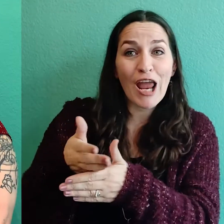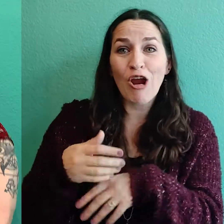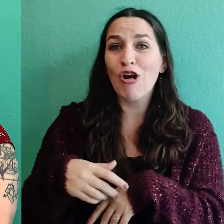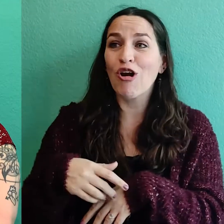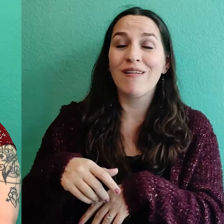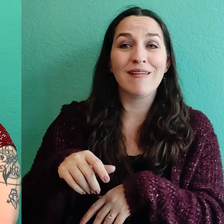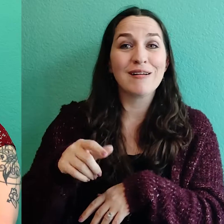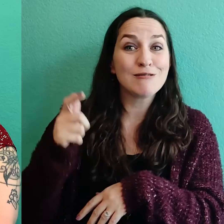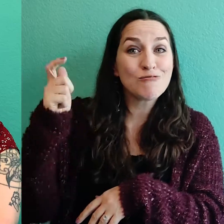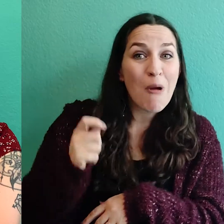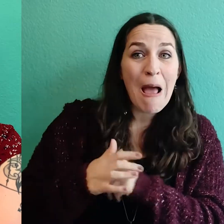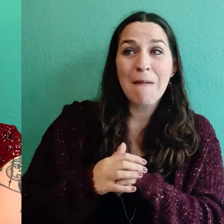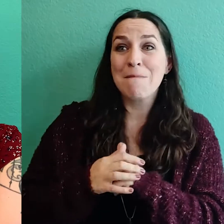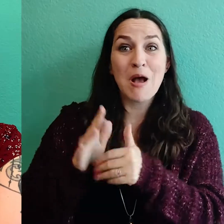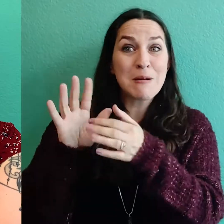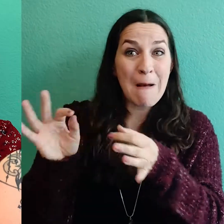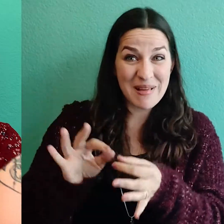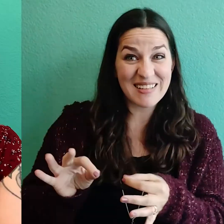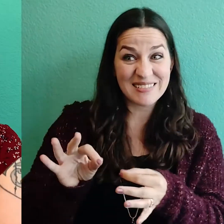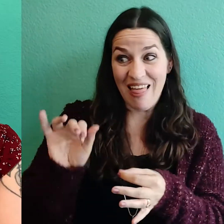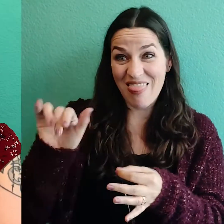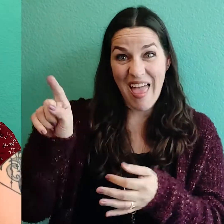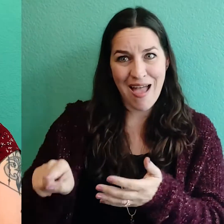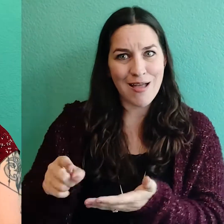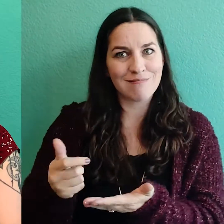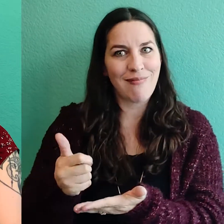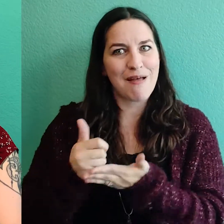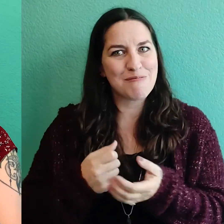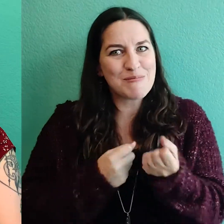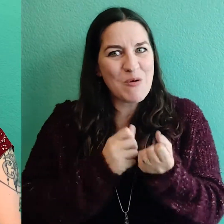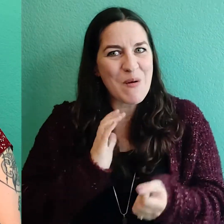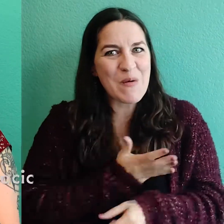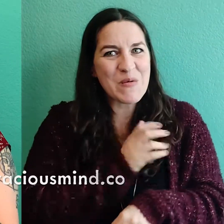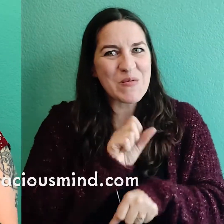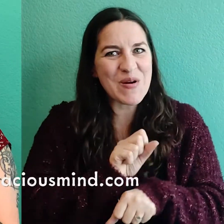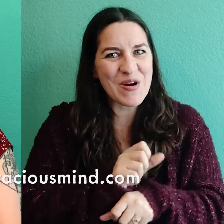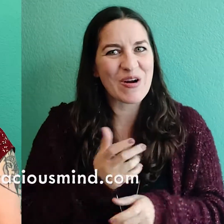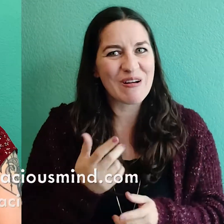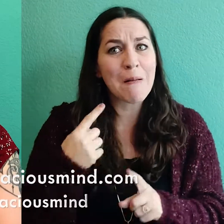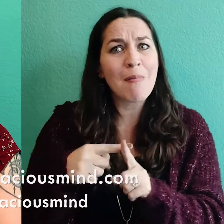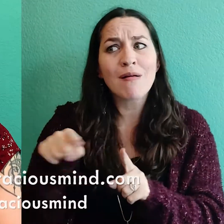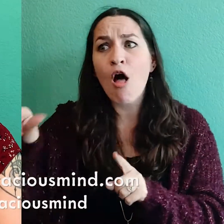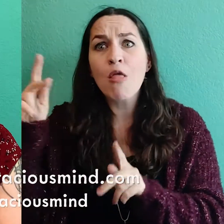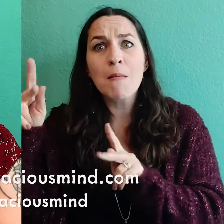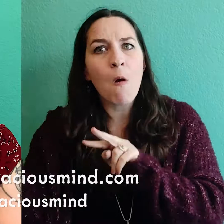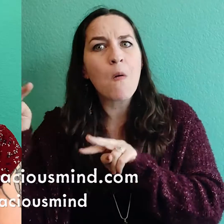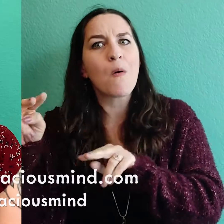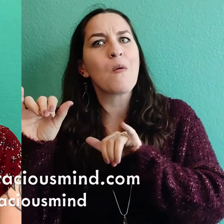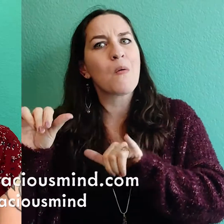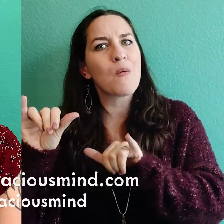comment on any of our stuff, it really, really helps the work that we're doing. Not only does it help elevate the work that we're